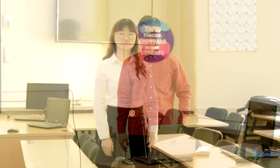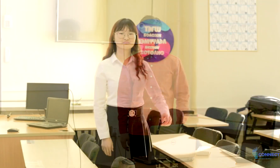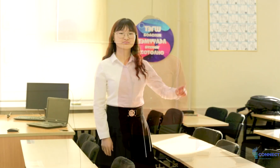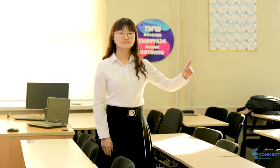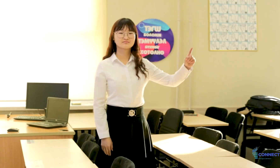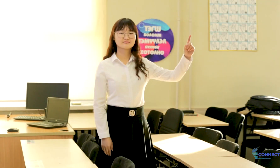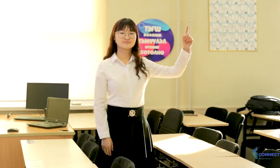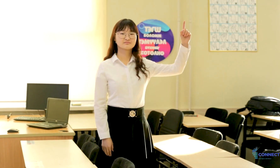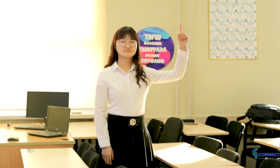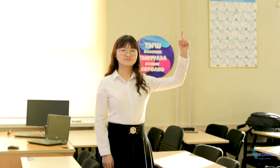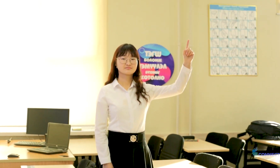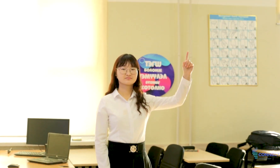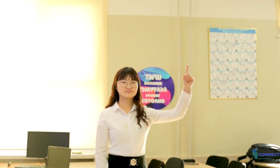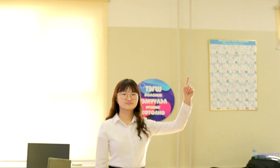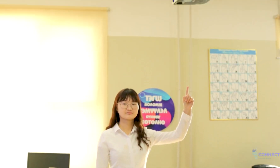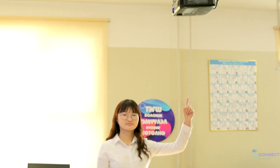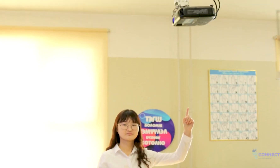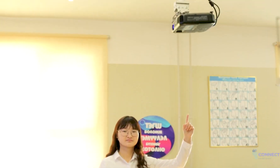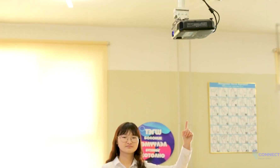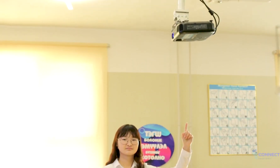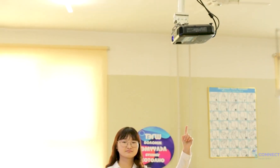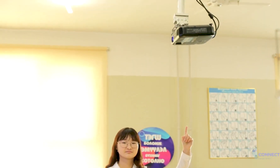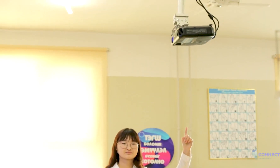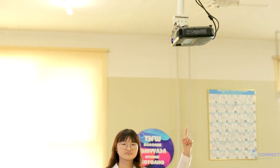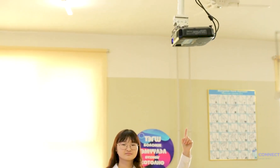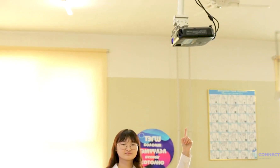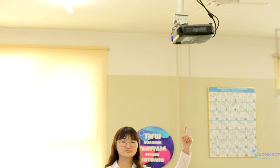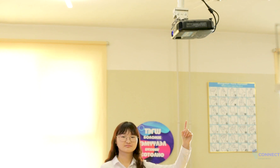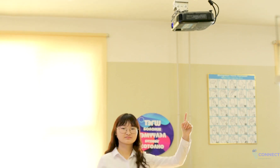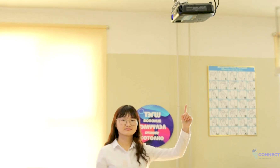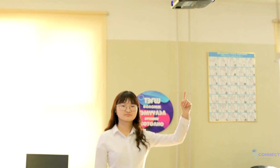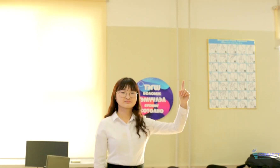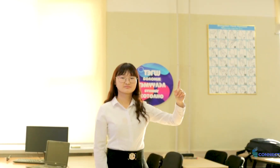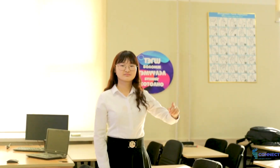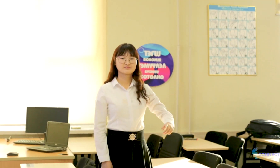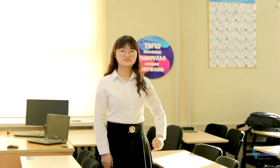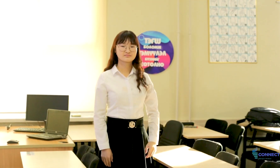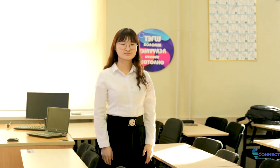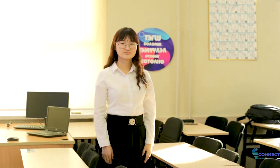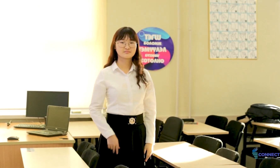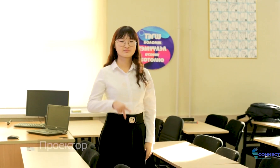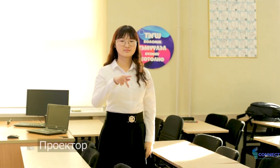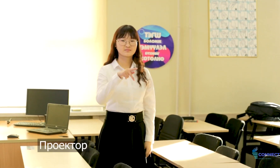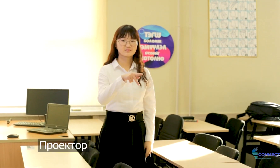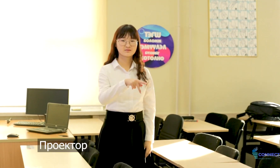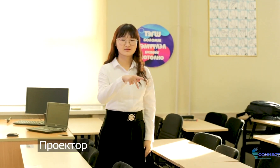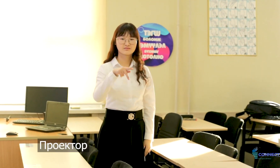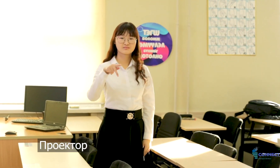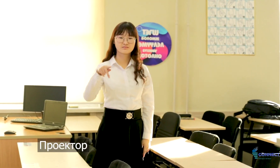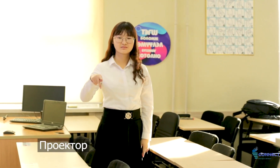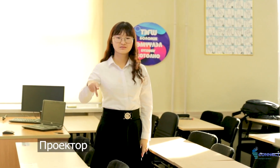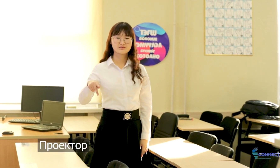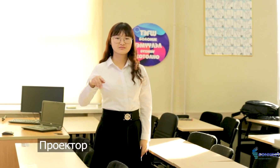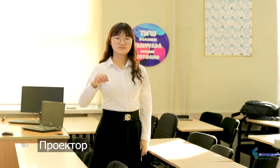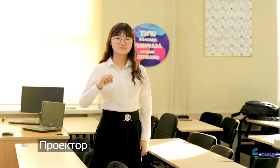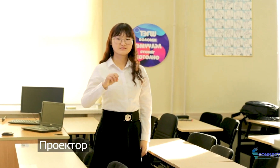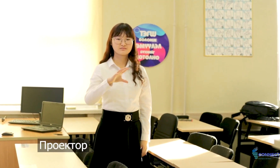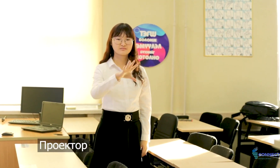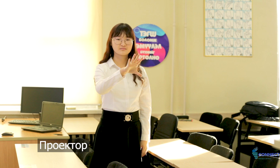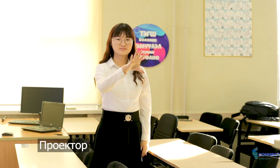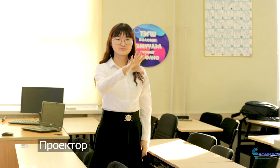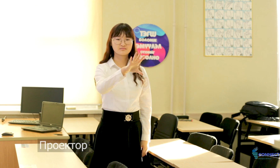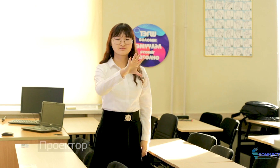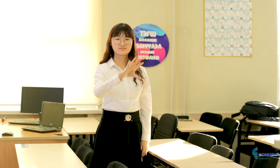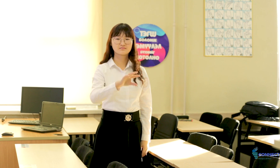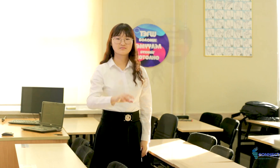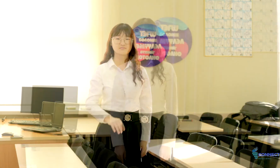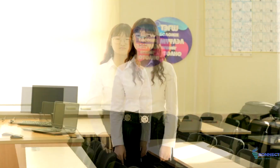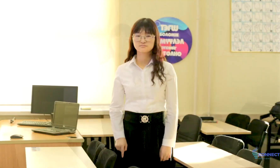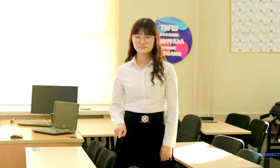projector